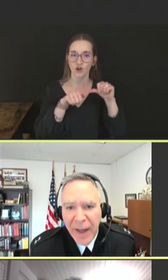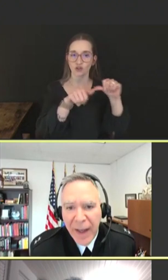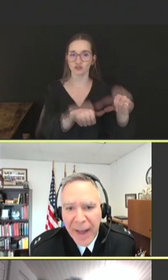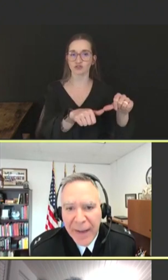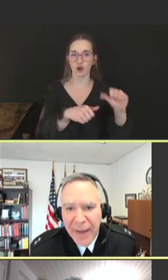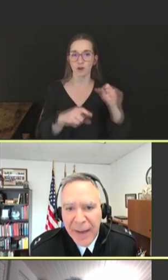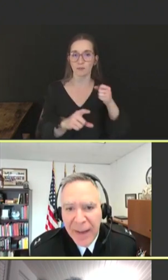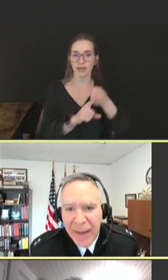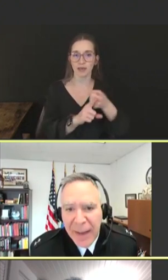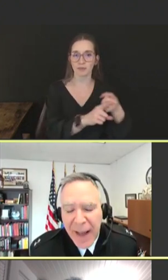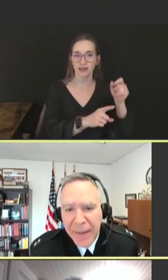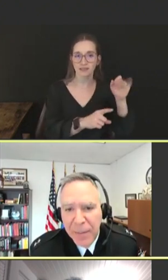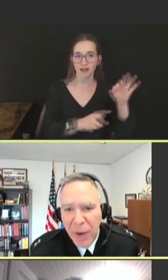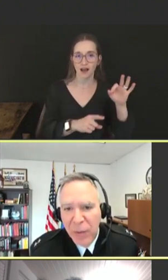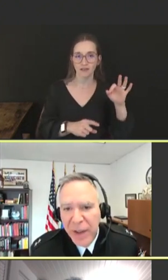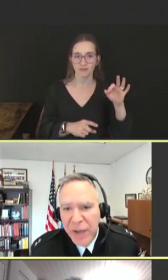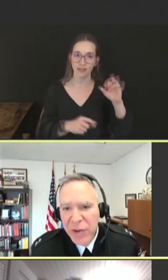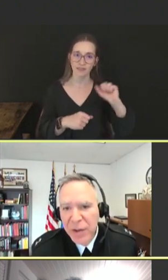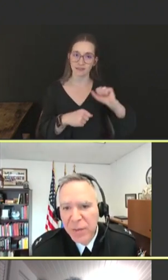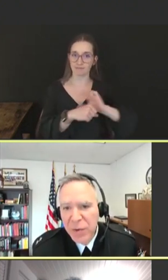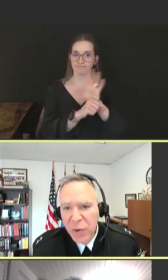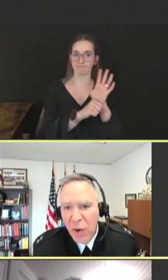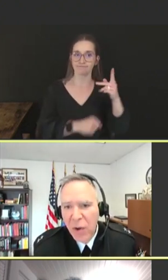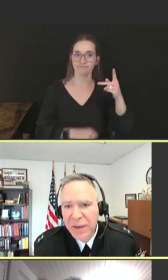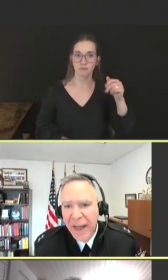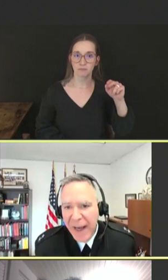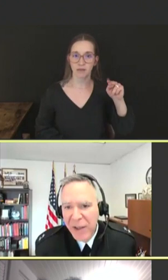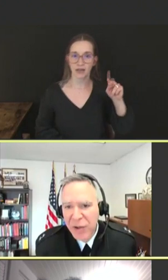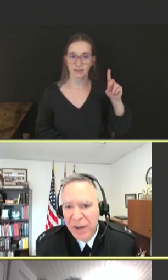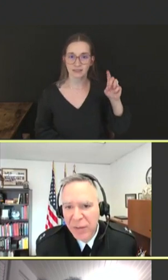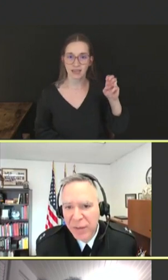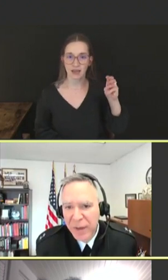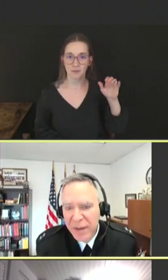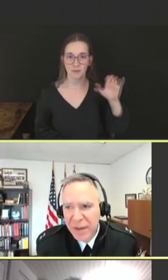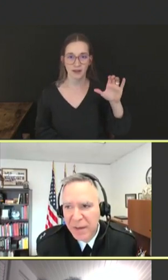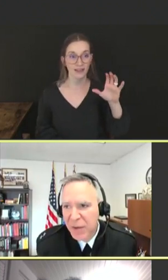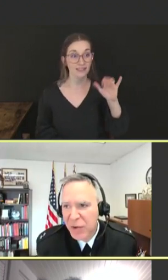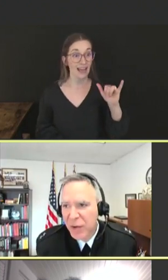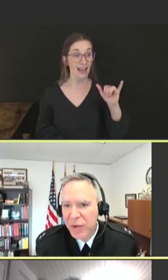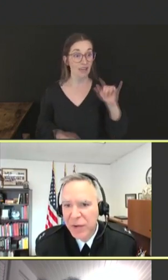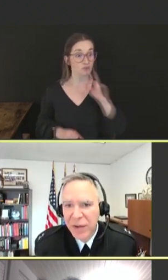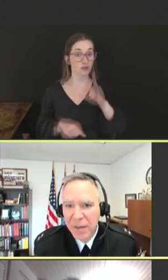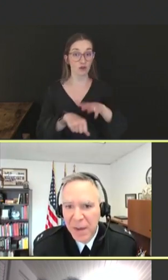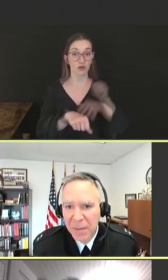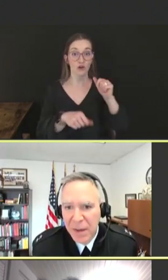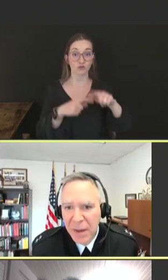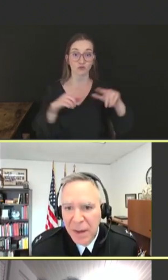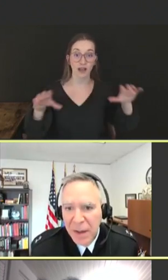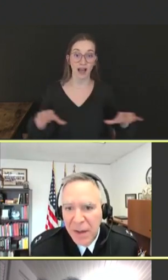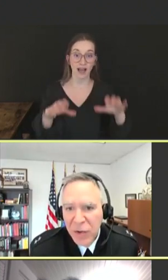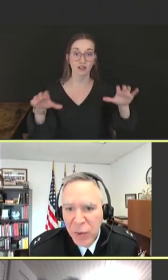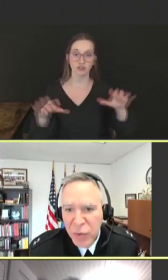And that promulgation was a call to action that reflects the administration's commitment to